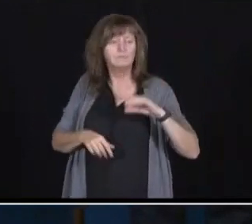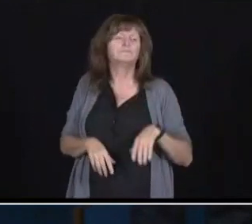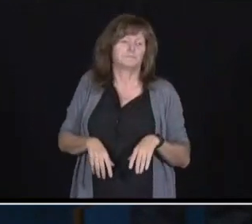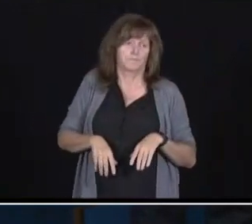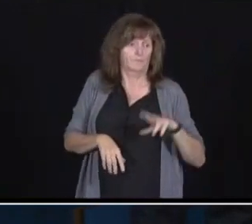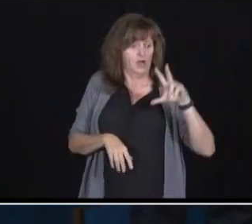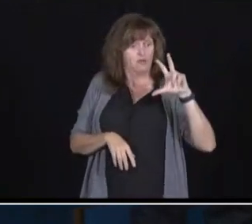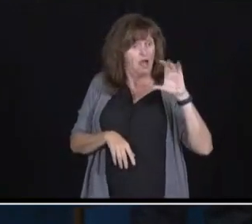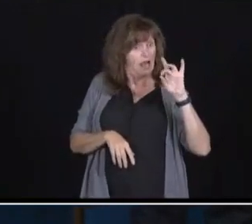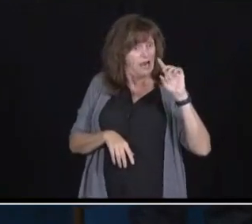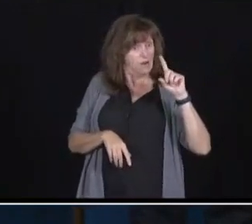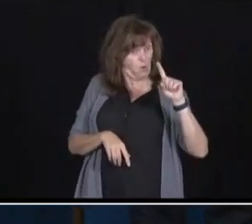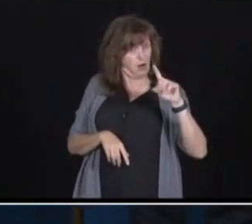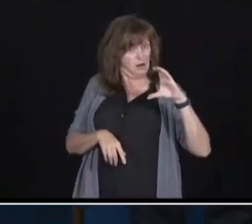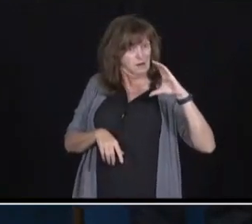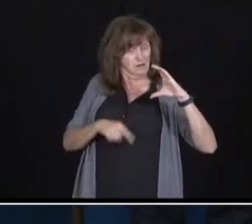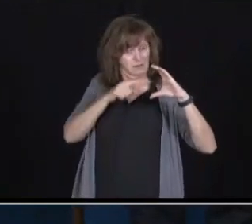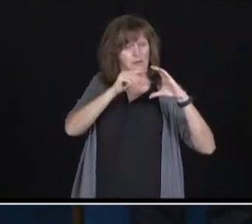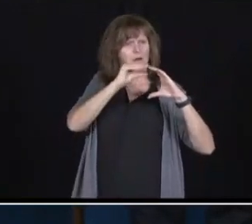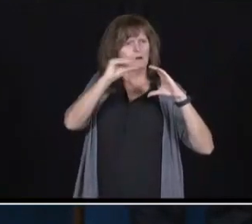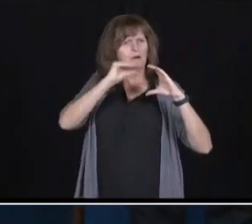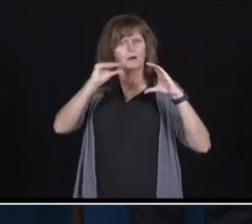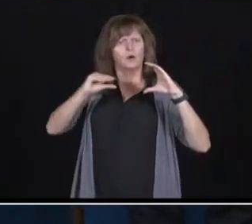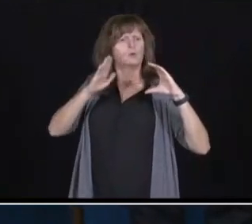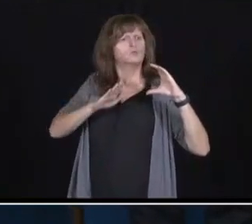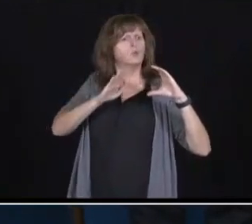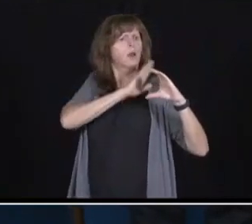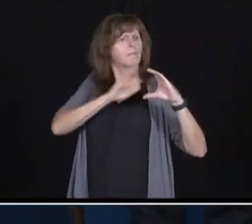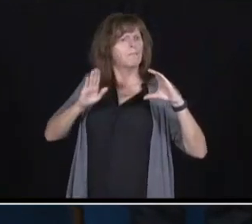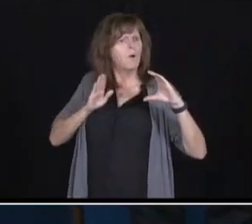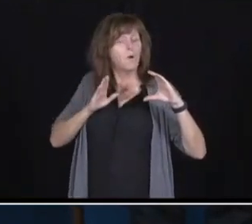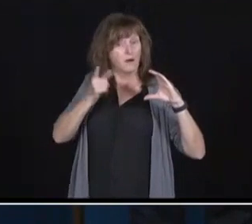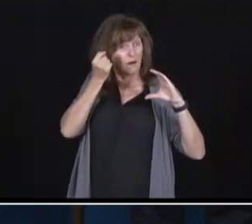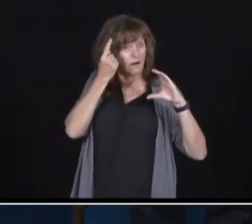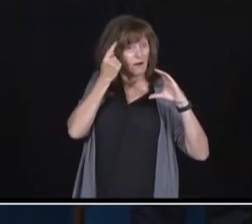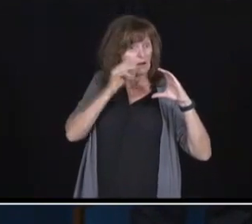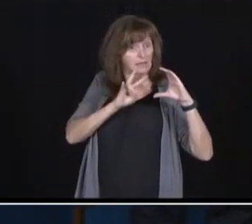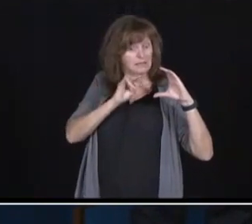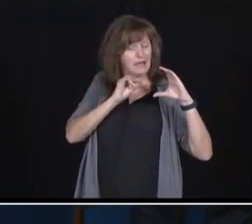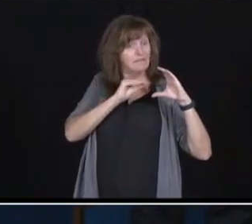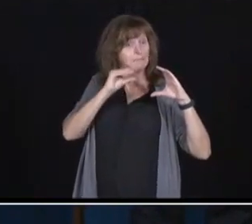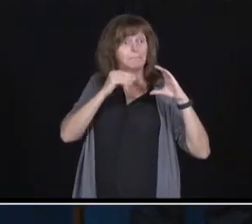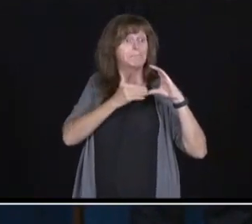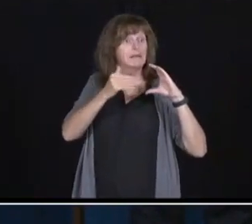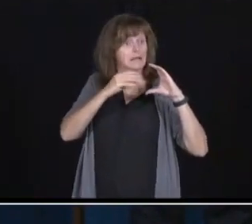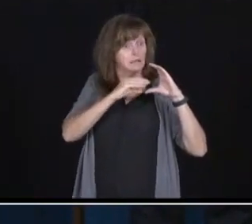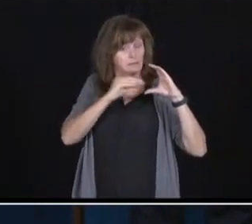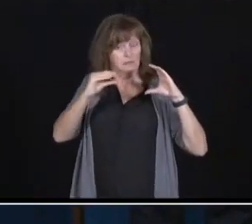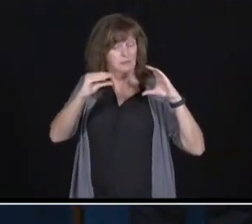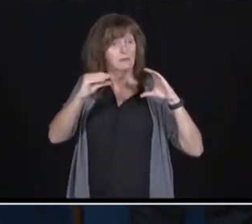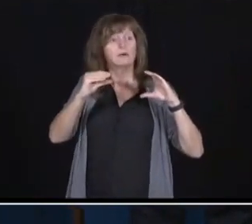For context, other 381 that will be divided to school board for September, 70 million is directly provision to hire more educators